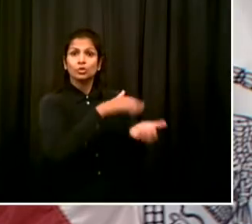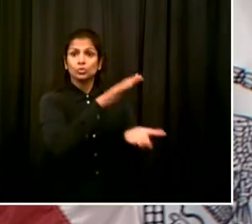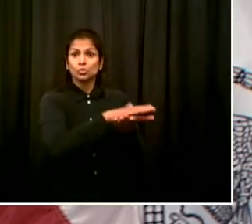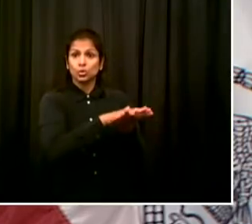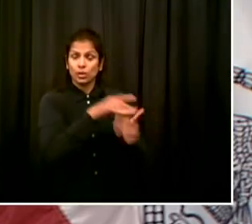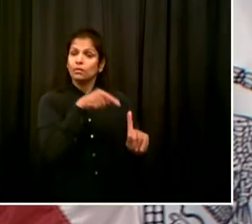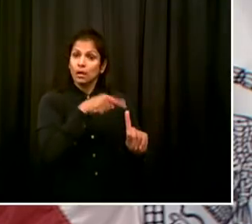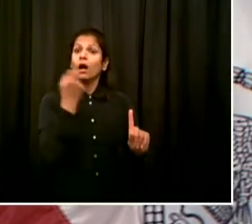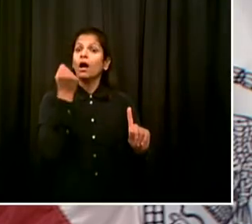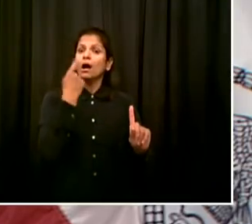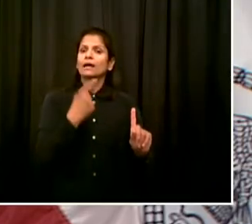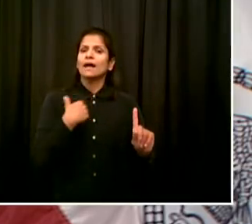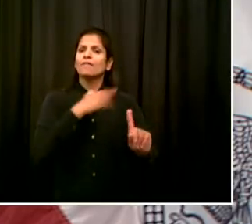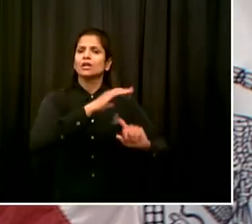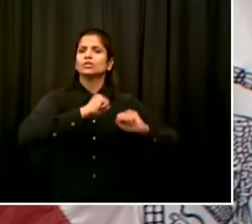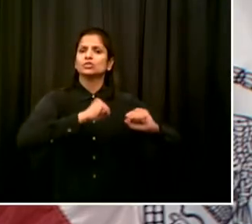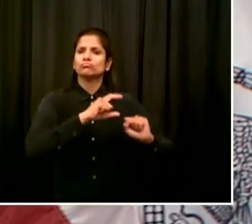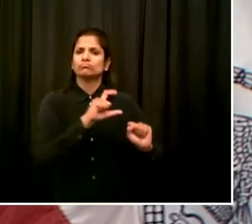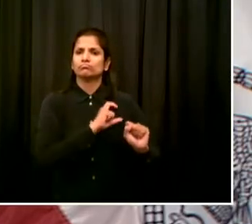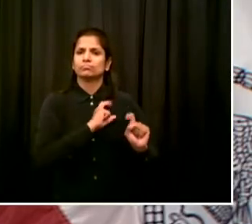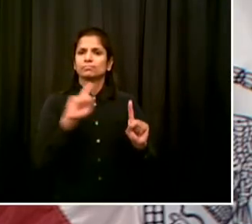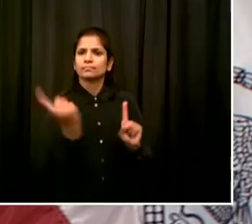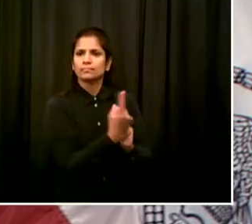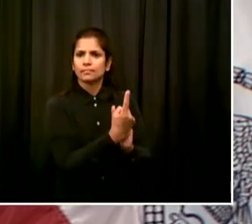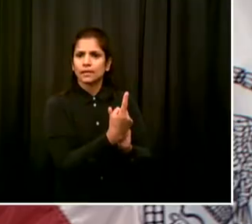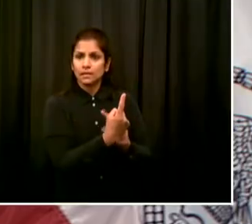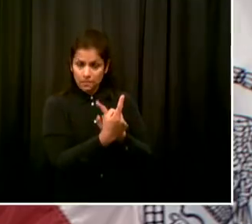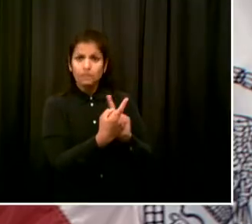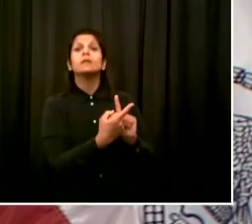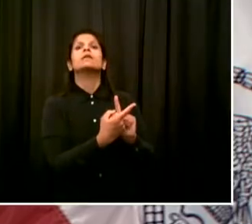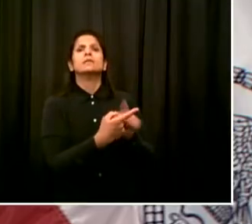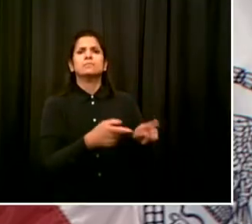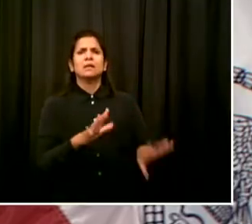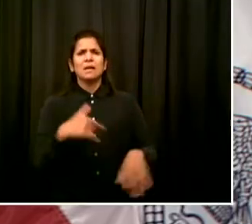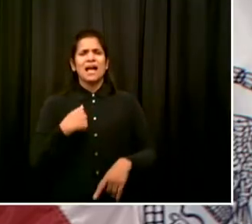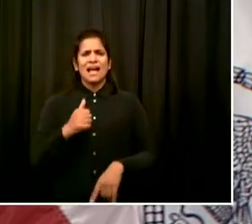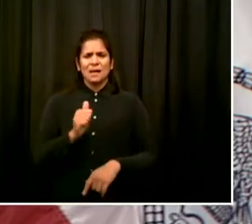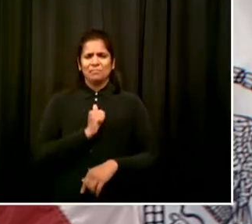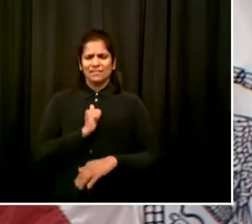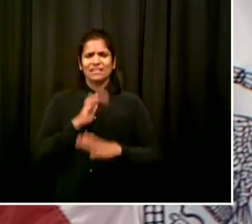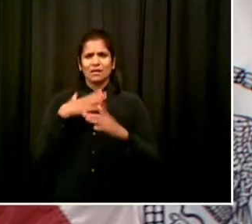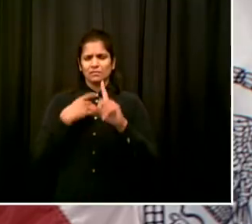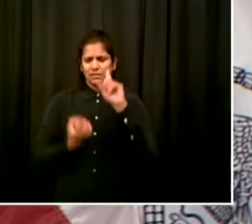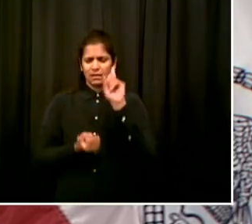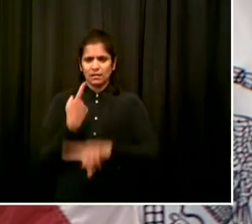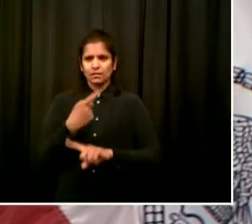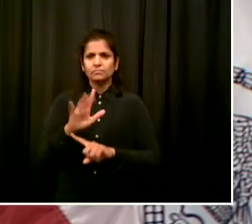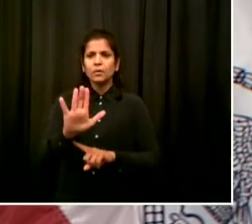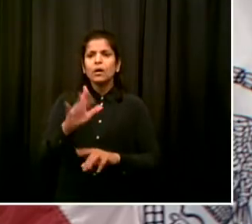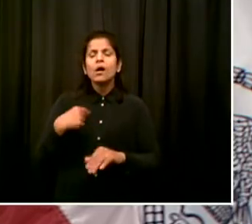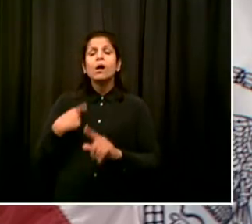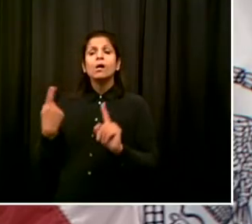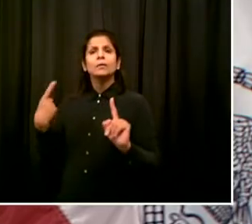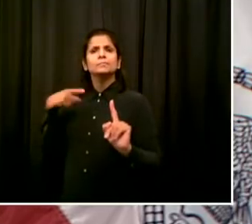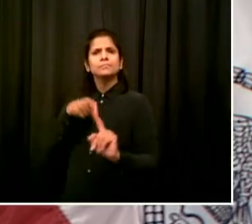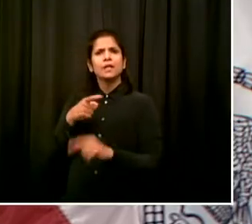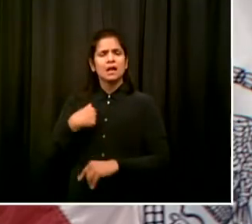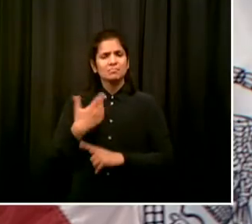JUST GOING BACK FURTHER AND I APOLOGIZE FOR A LITTLE BIT OF A DIGRESS BUT